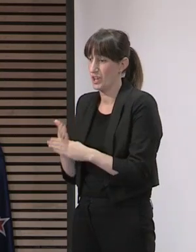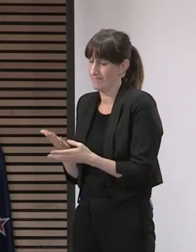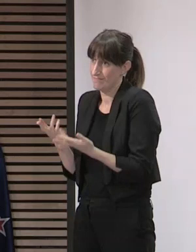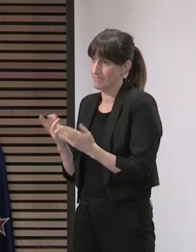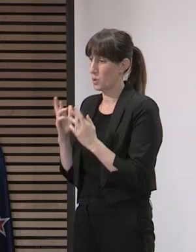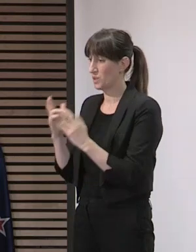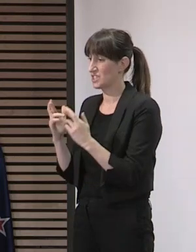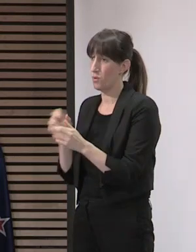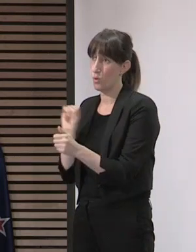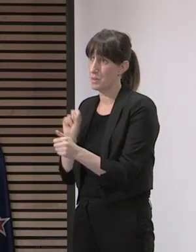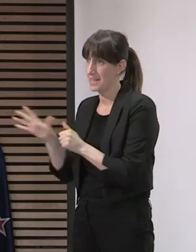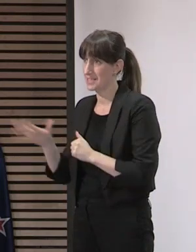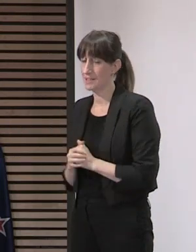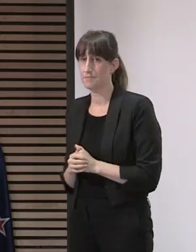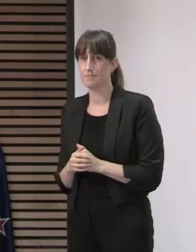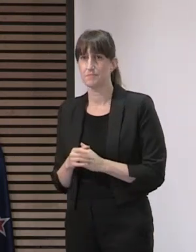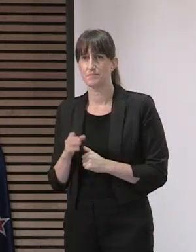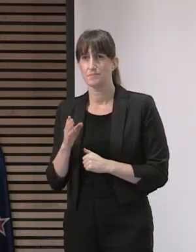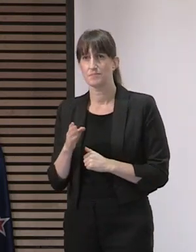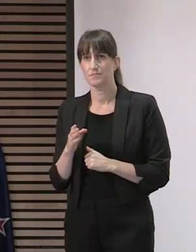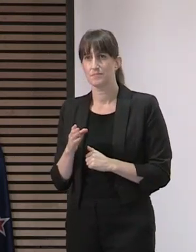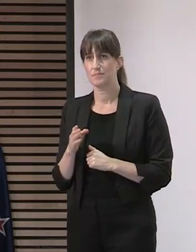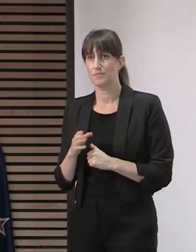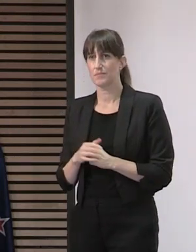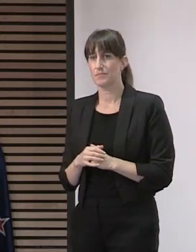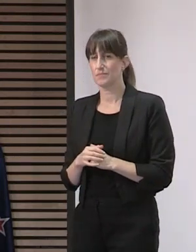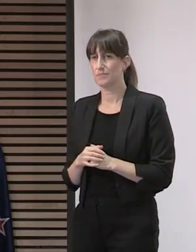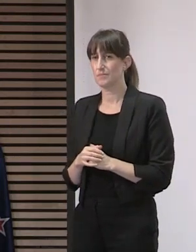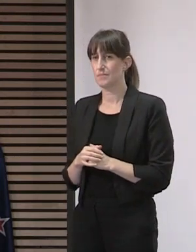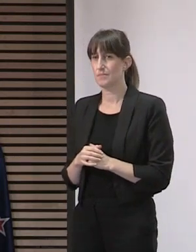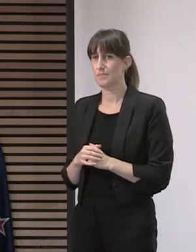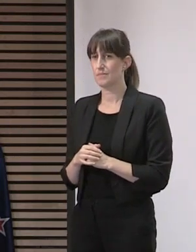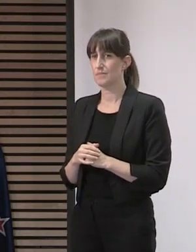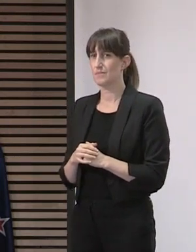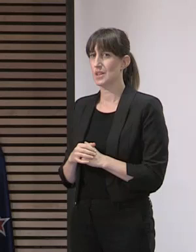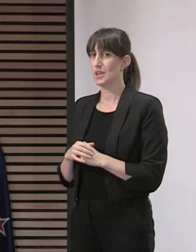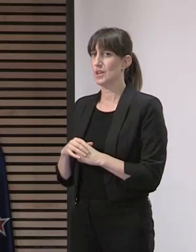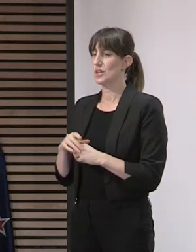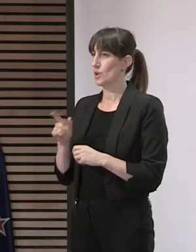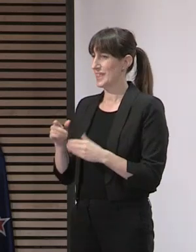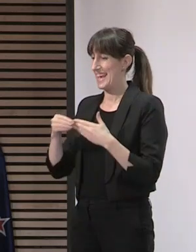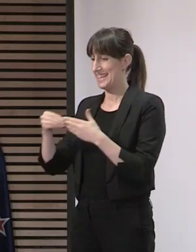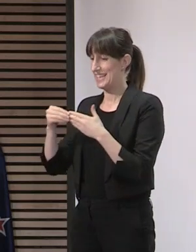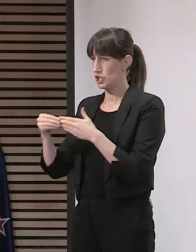work. And I wish them well. From your experience of opposition, does it become self-fulfilling after one